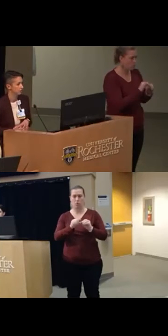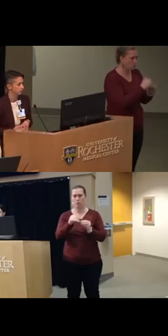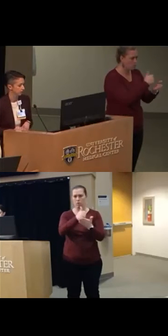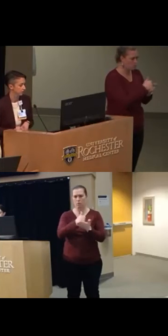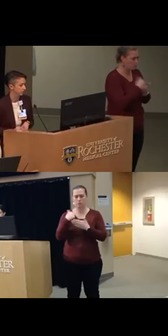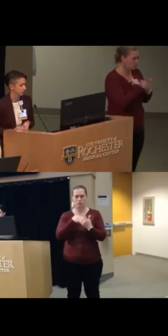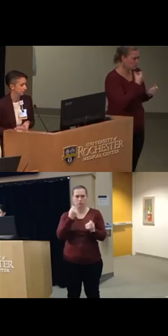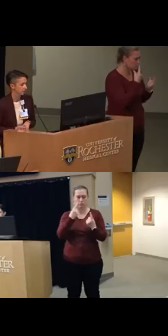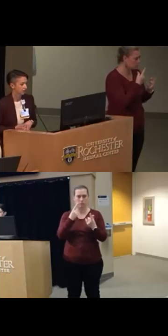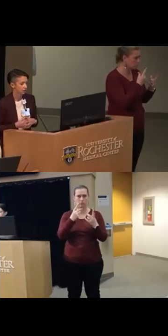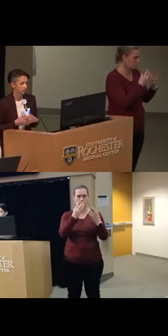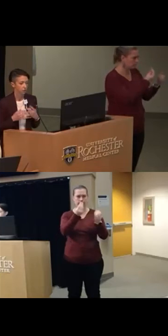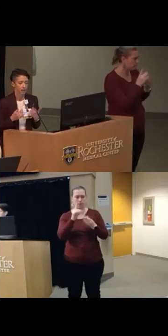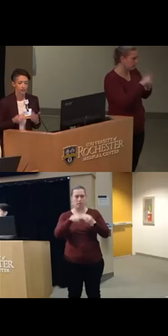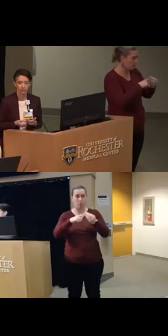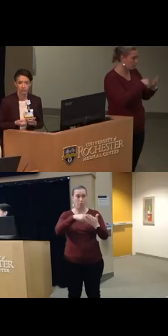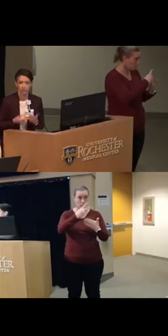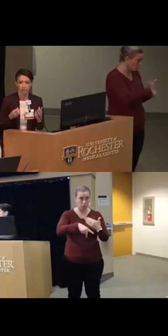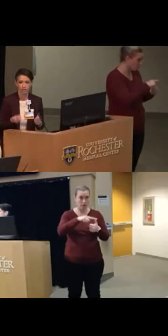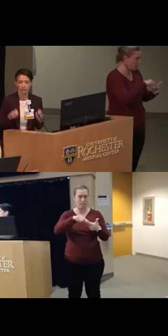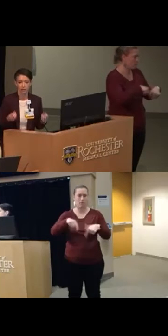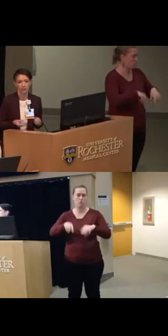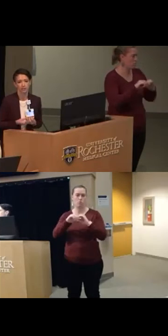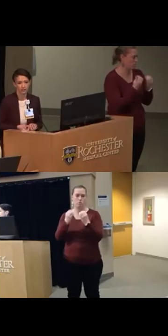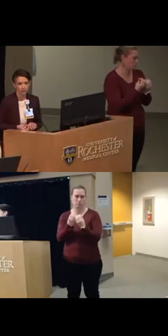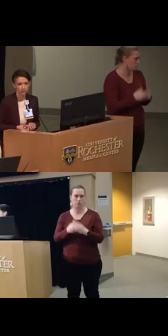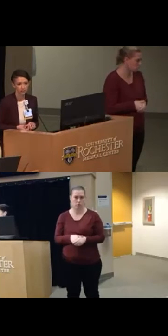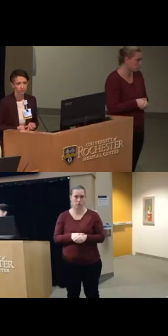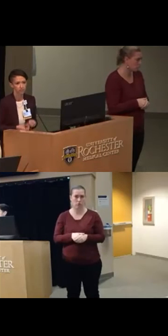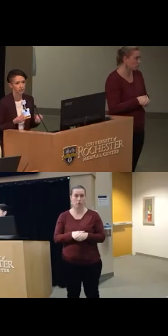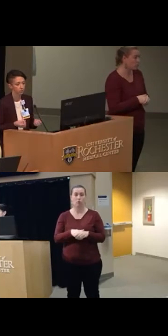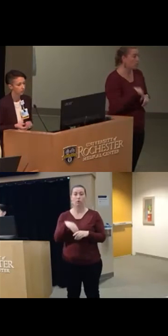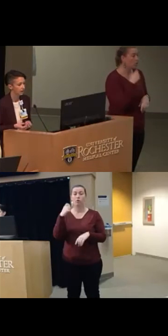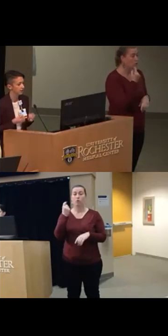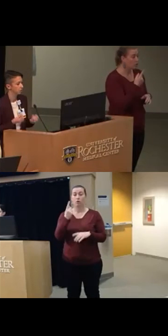about the organization so high utilization means people can find us they know who we are they know